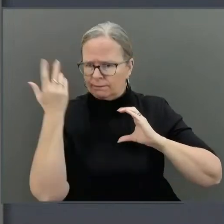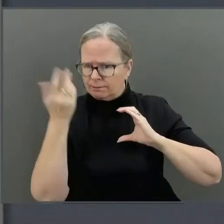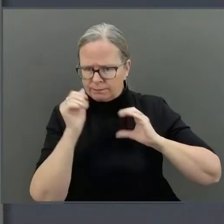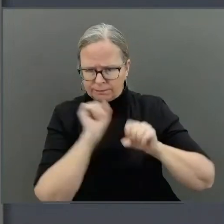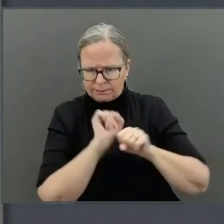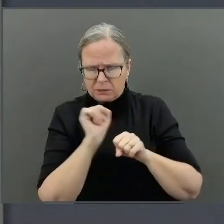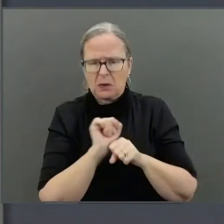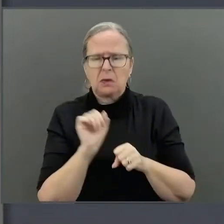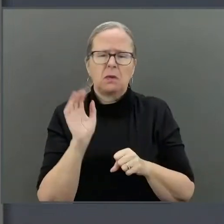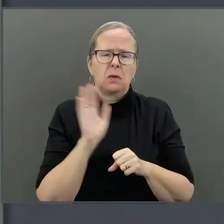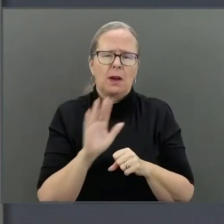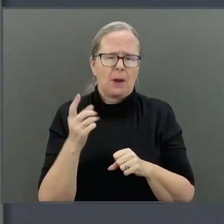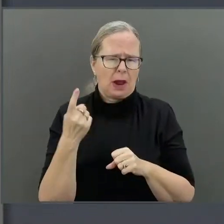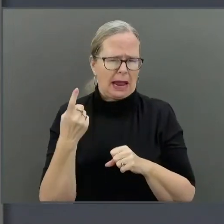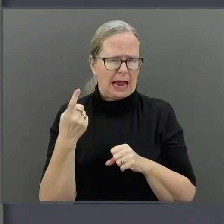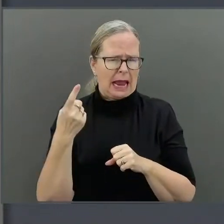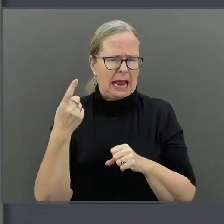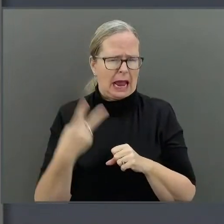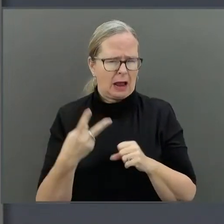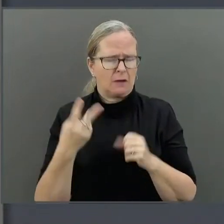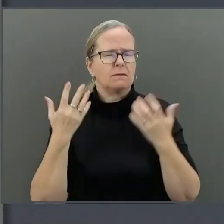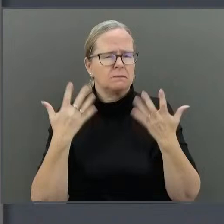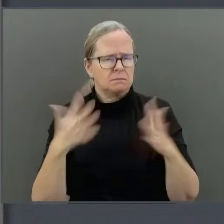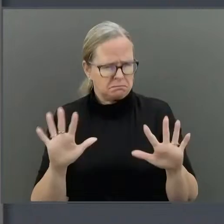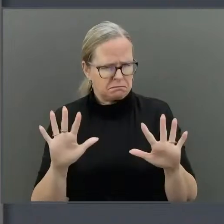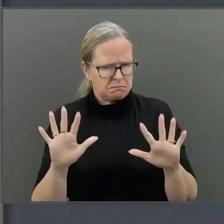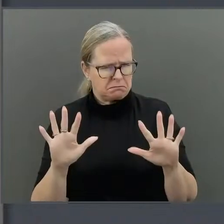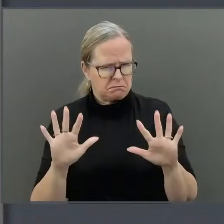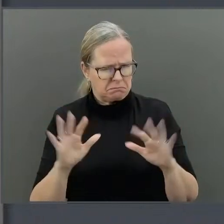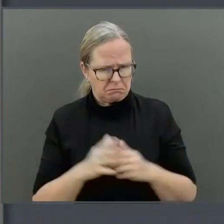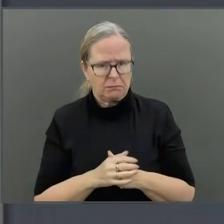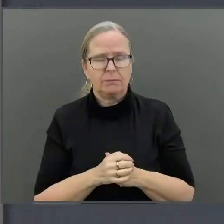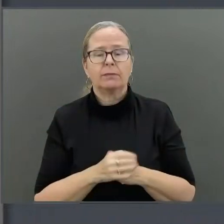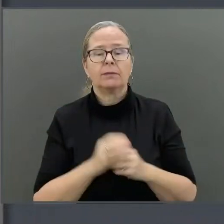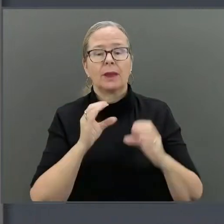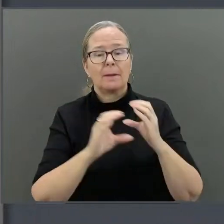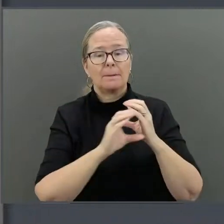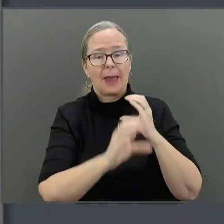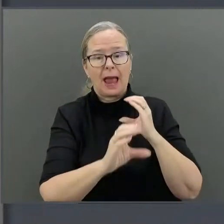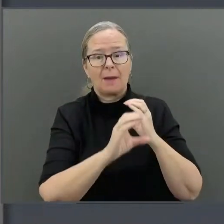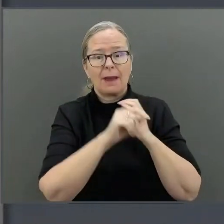that they are needed and this is because of some excellent timing and communication between Crews